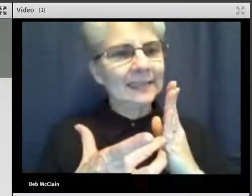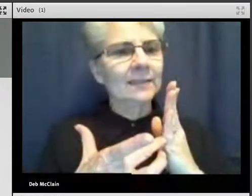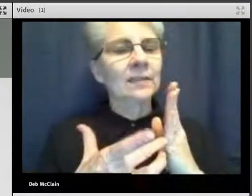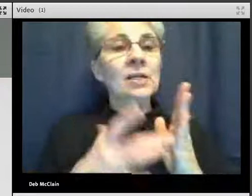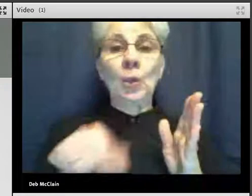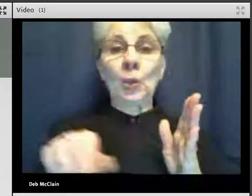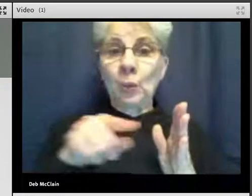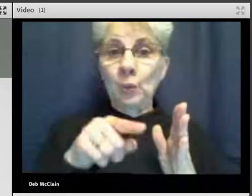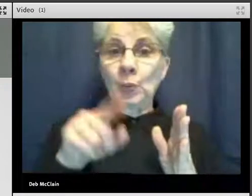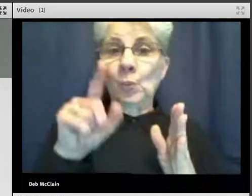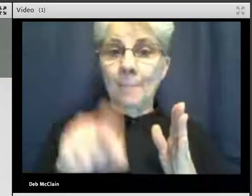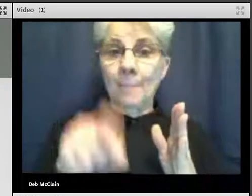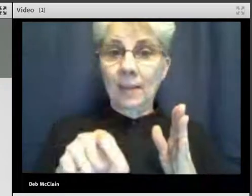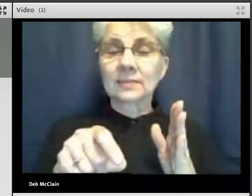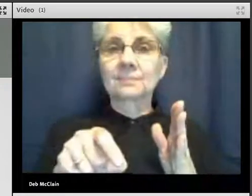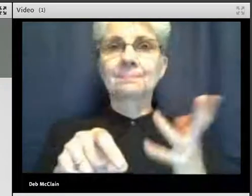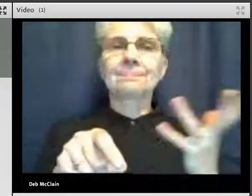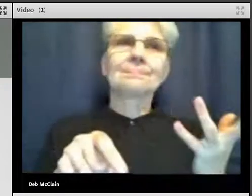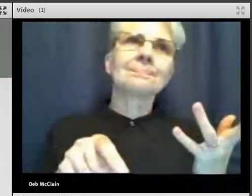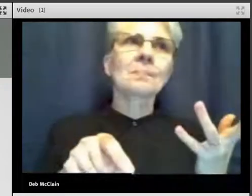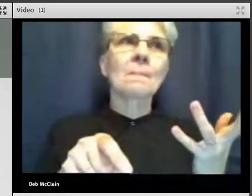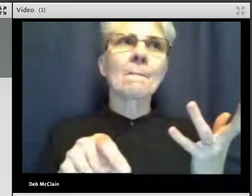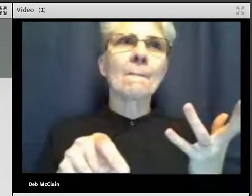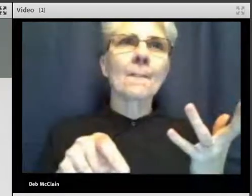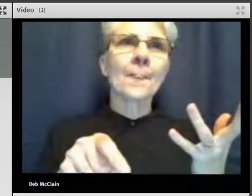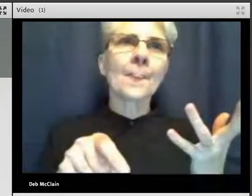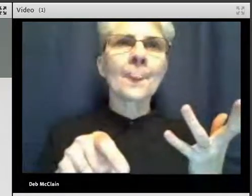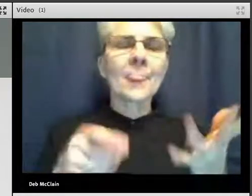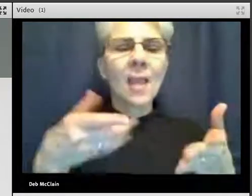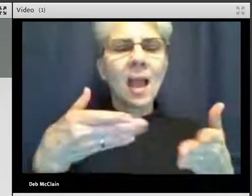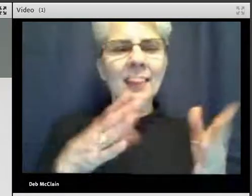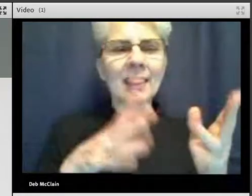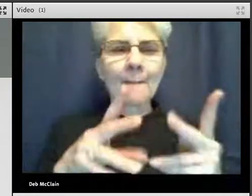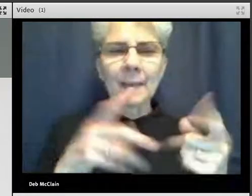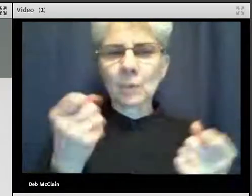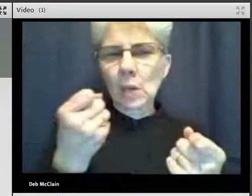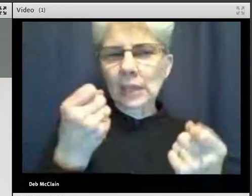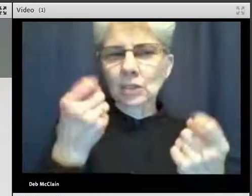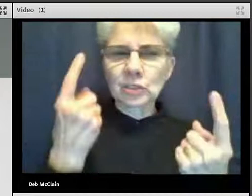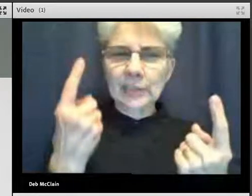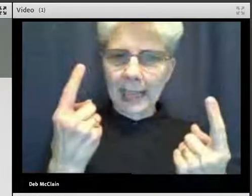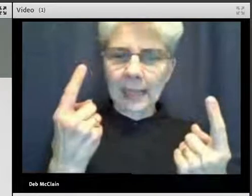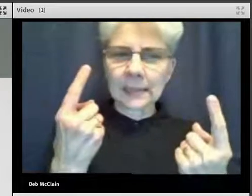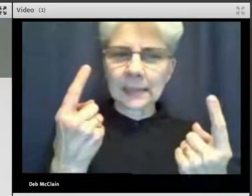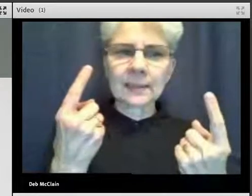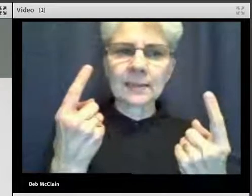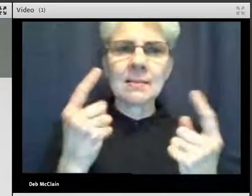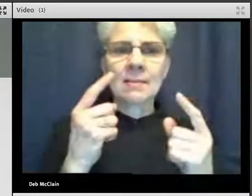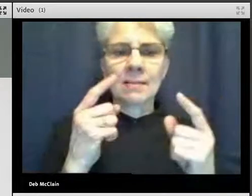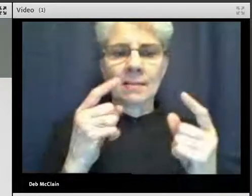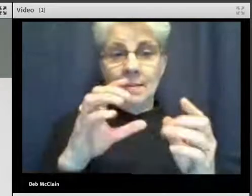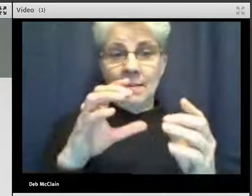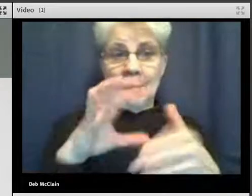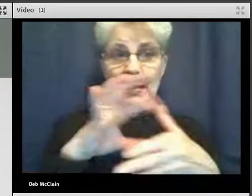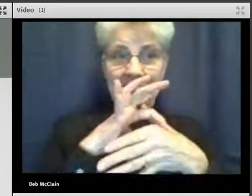...is that you have to allow people to understand content